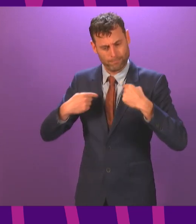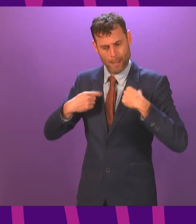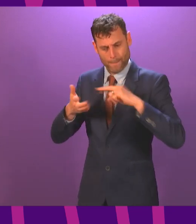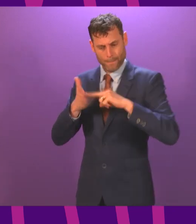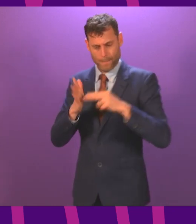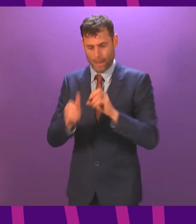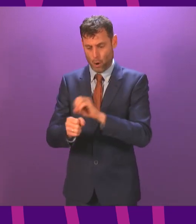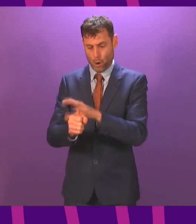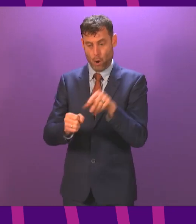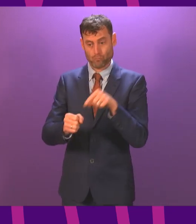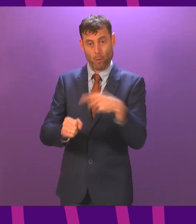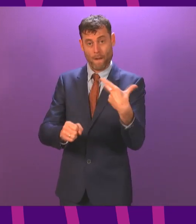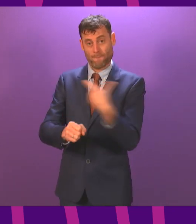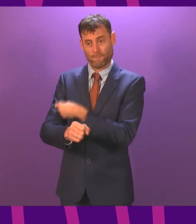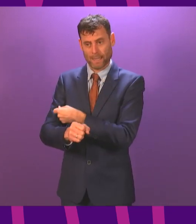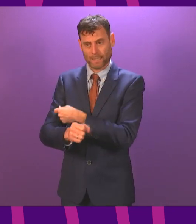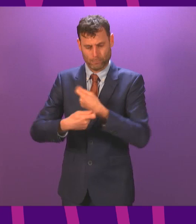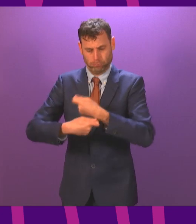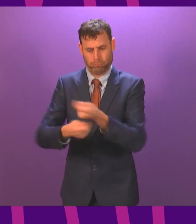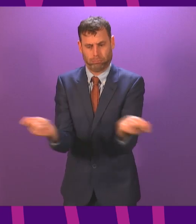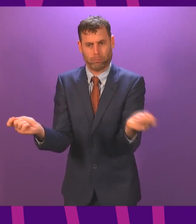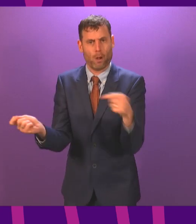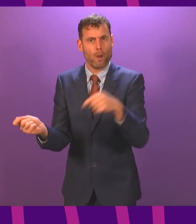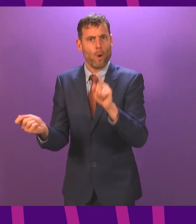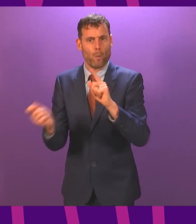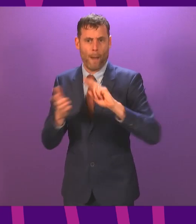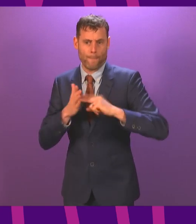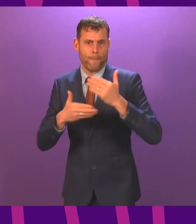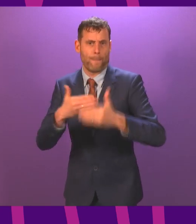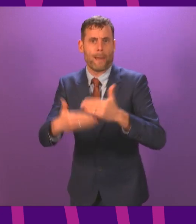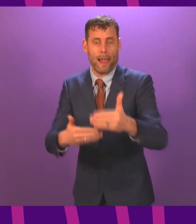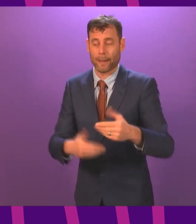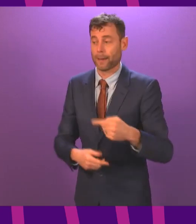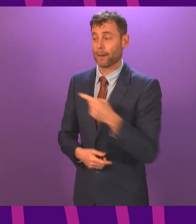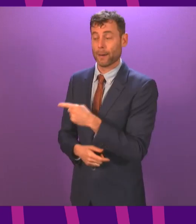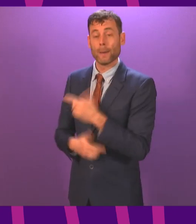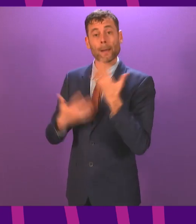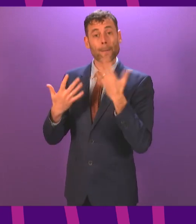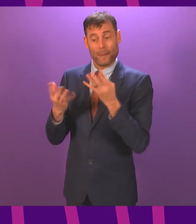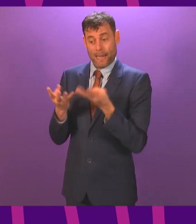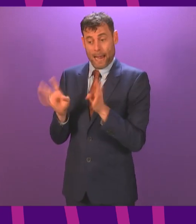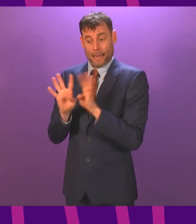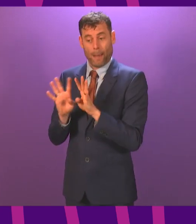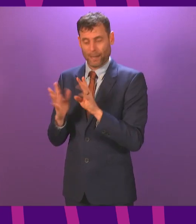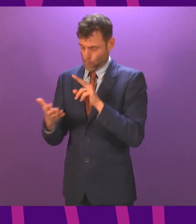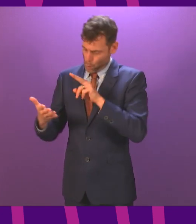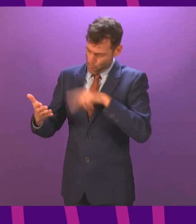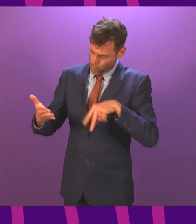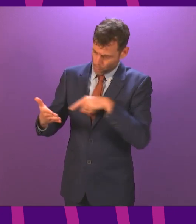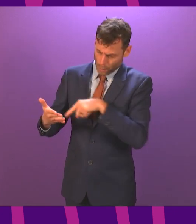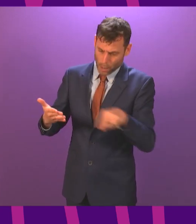of the Covid vaccination programme. As I said, she updated the Cabinet, which reviewed those plans this morning.